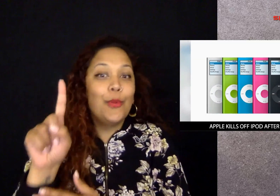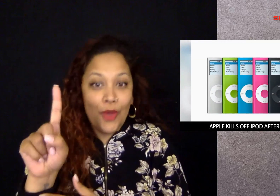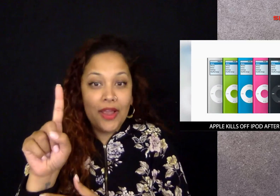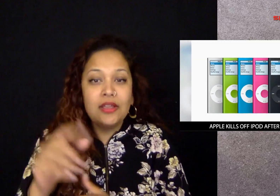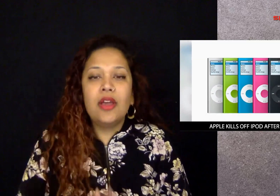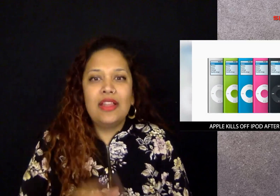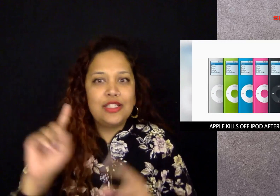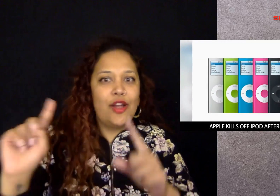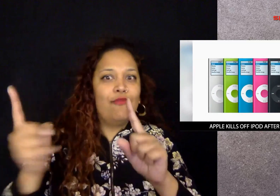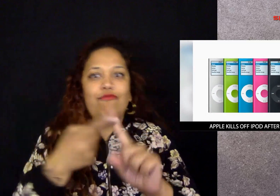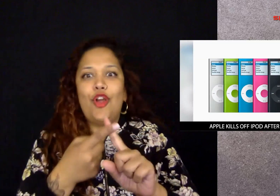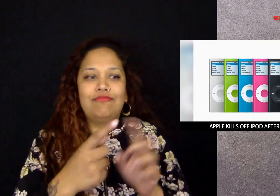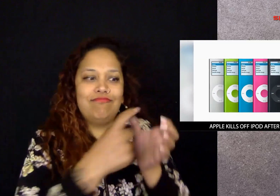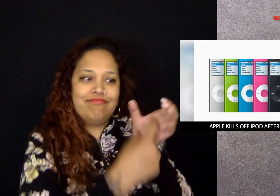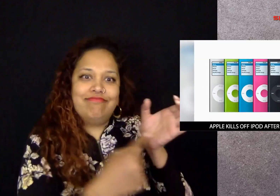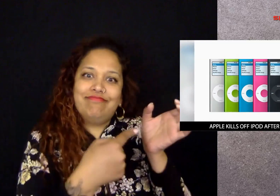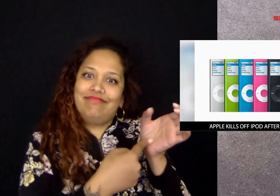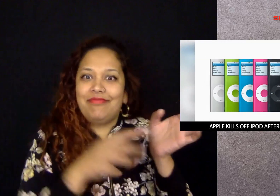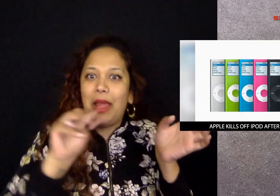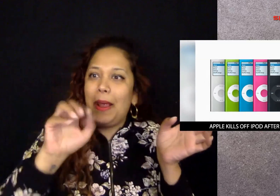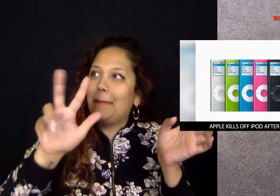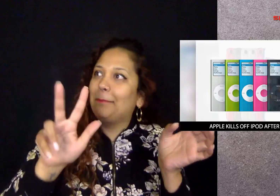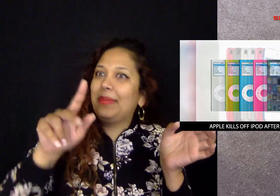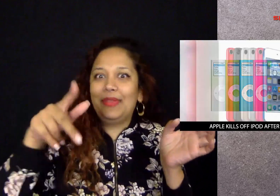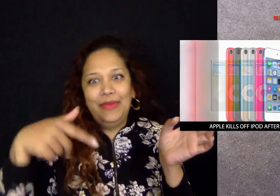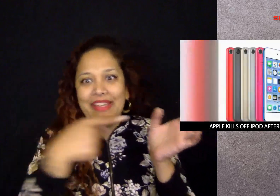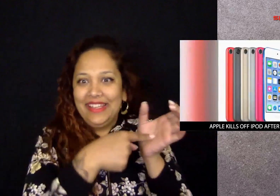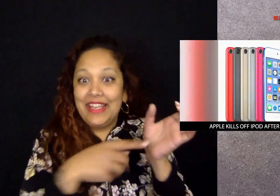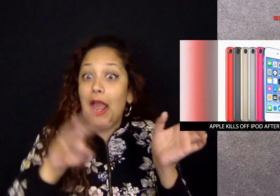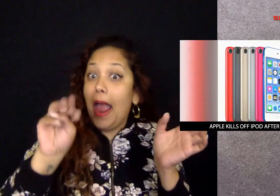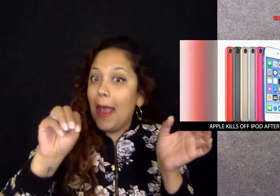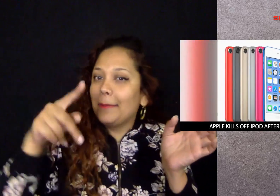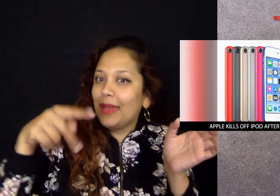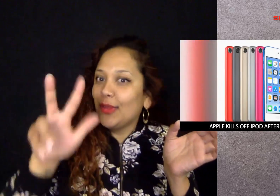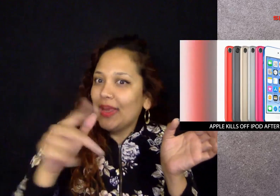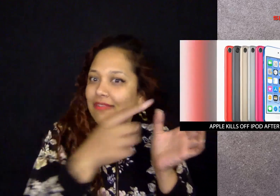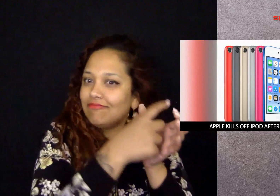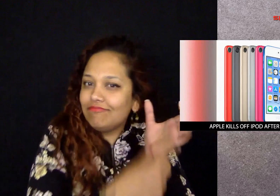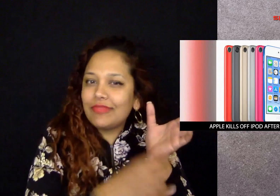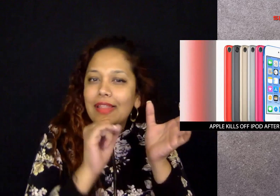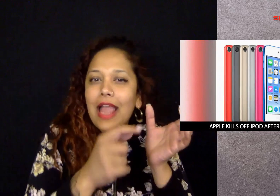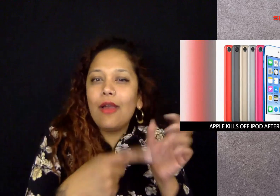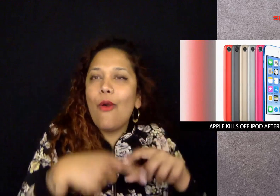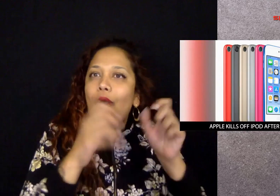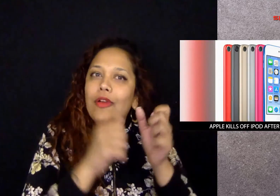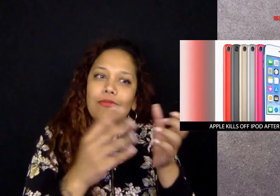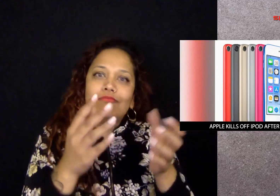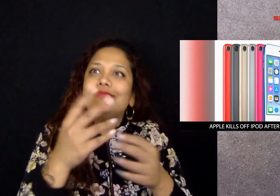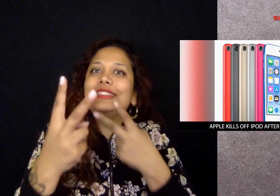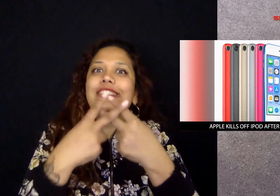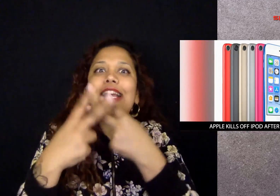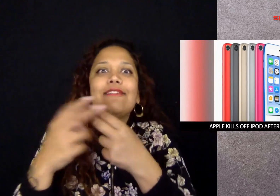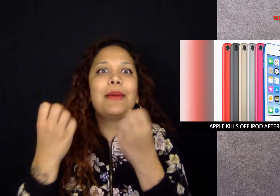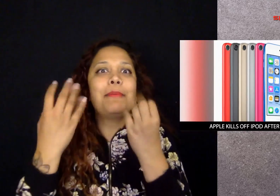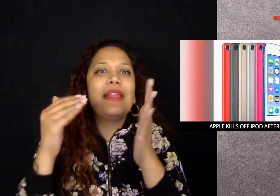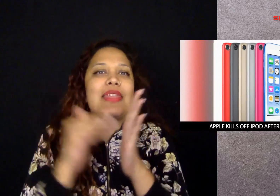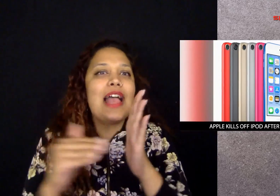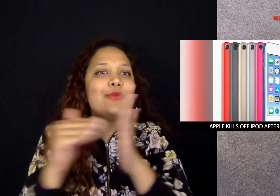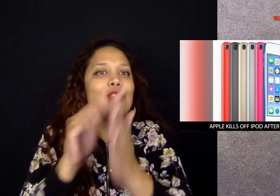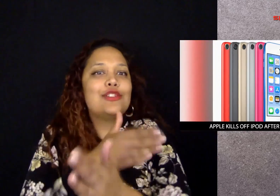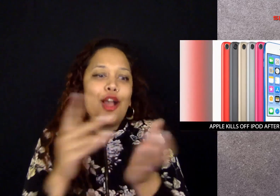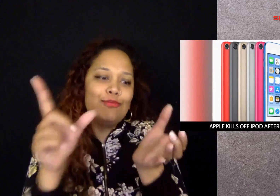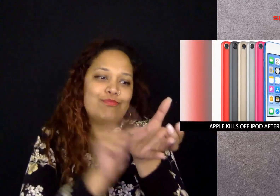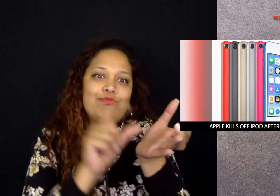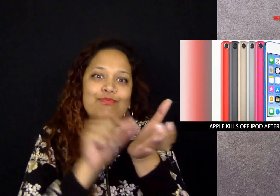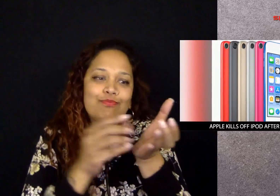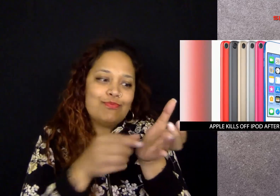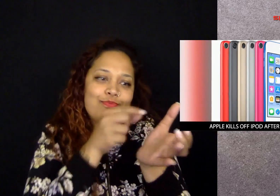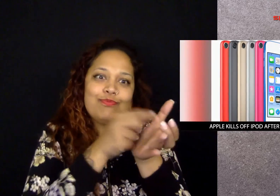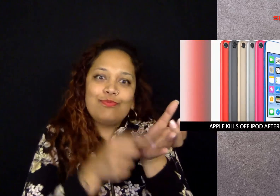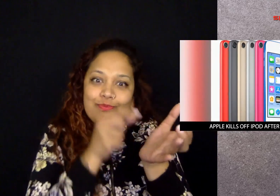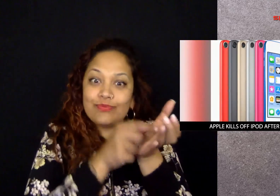back on October 23, 2001 it was the first portable MP3 player that can hold up to a